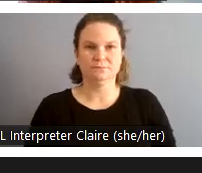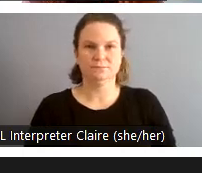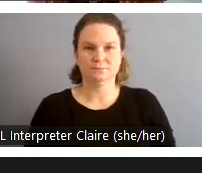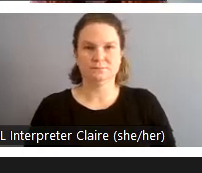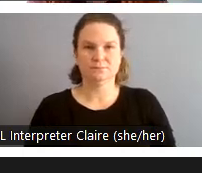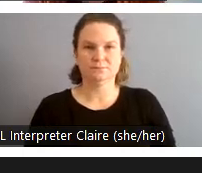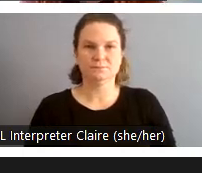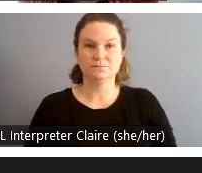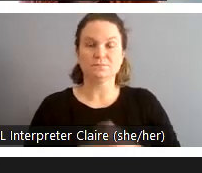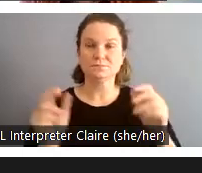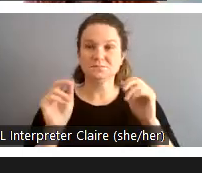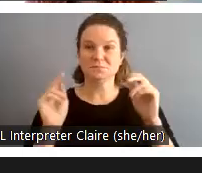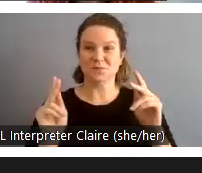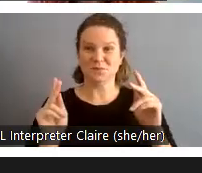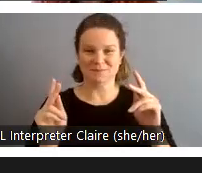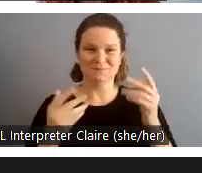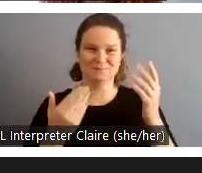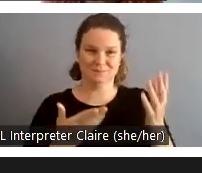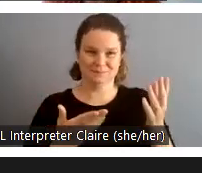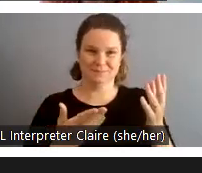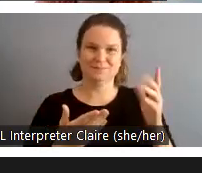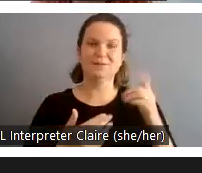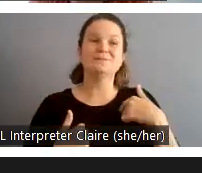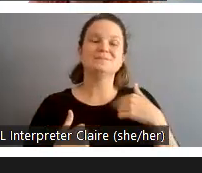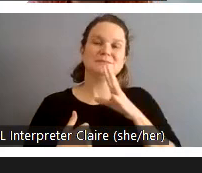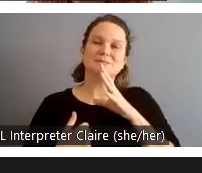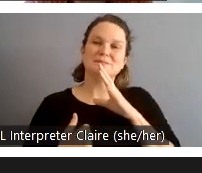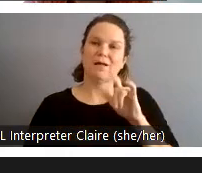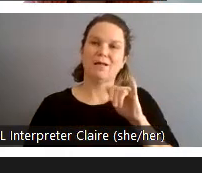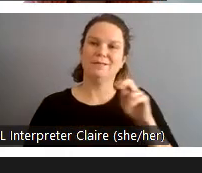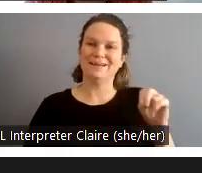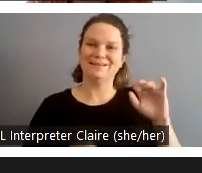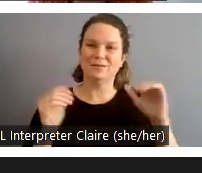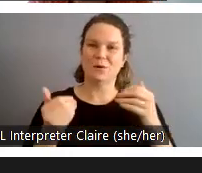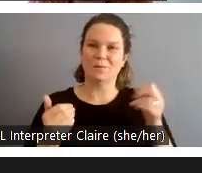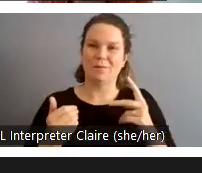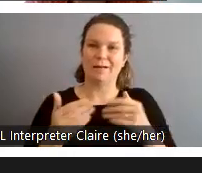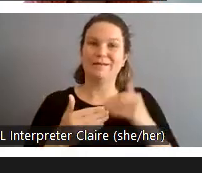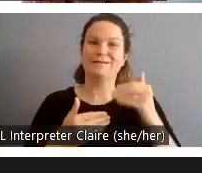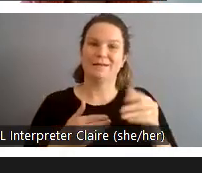Okay. This is Lynn. Welcome back, everyone.